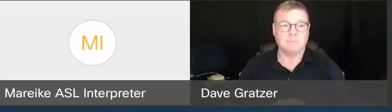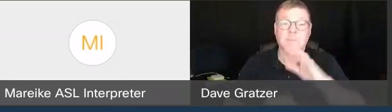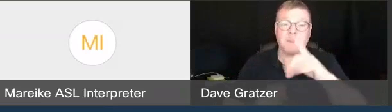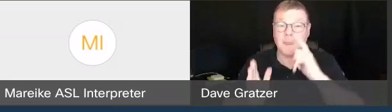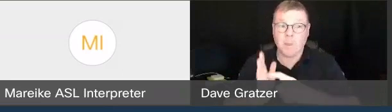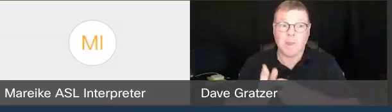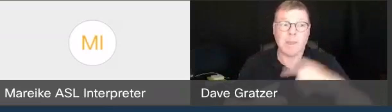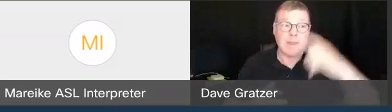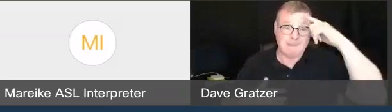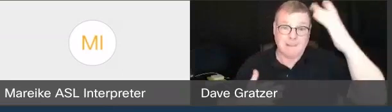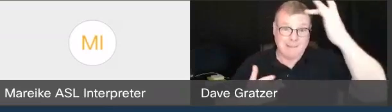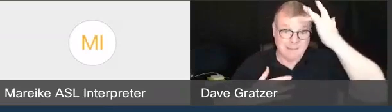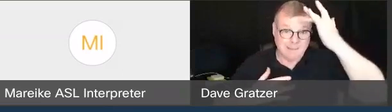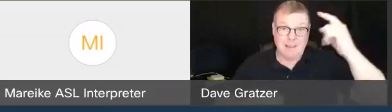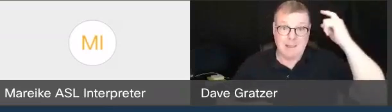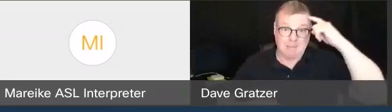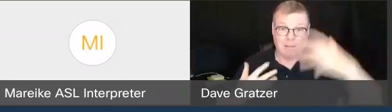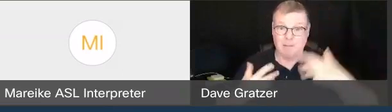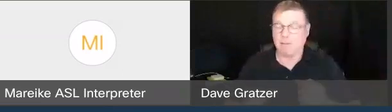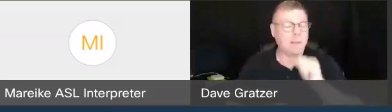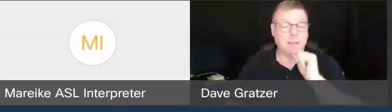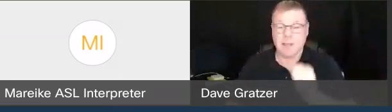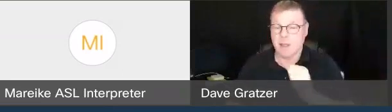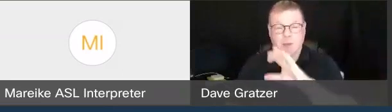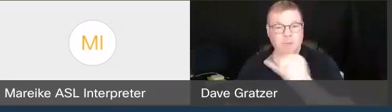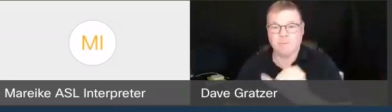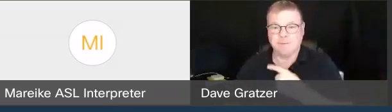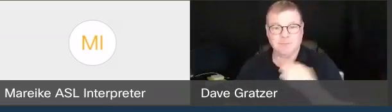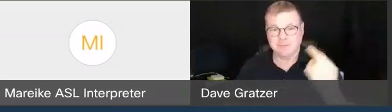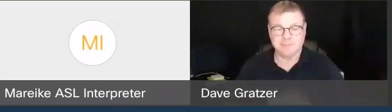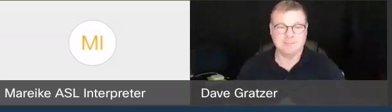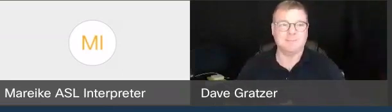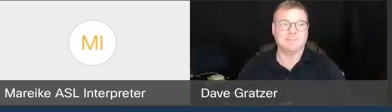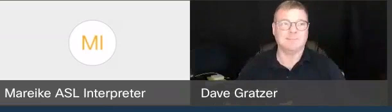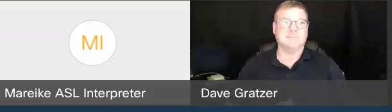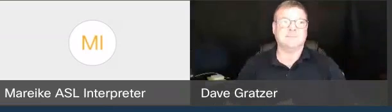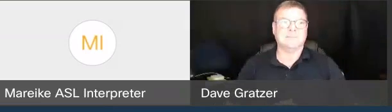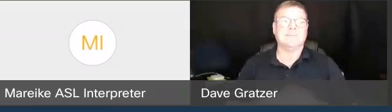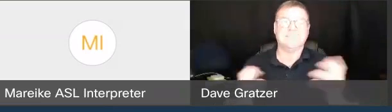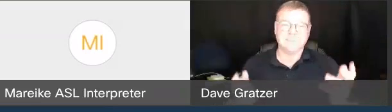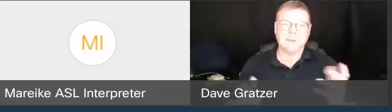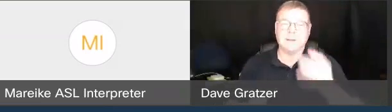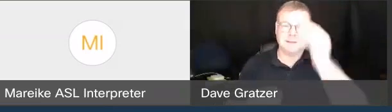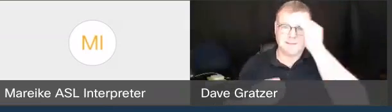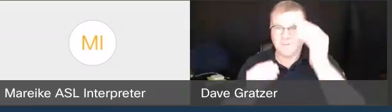or mental illness is not a criminogenic risk. So if you look at these are data from probationers